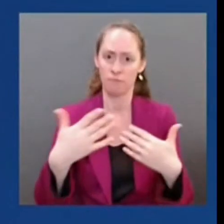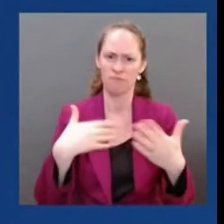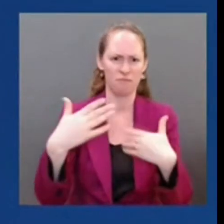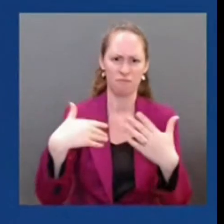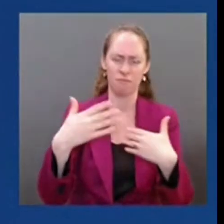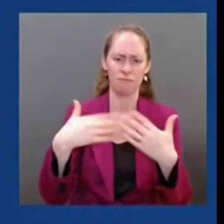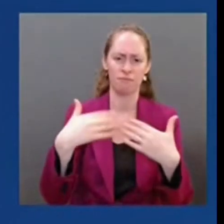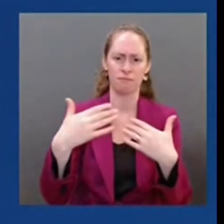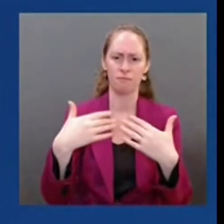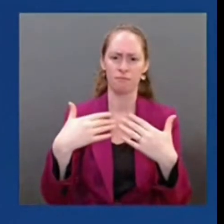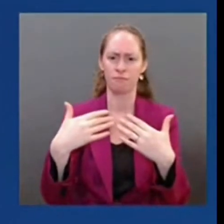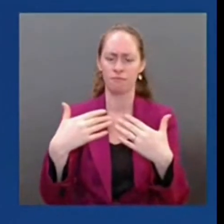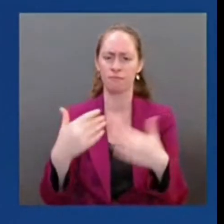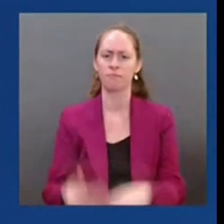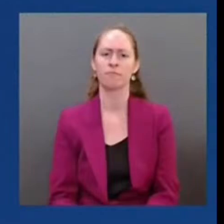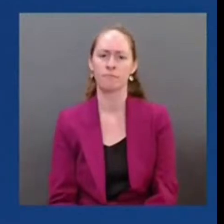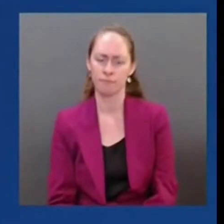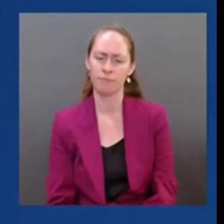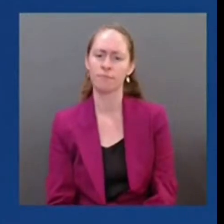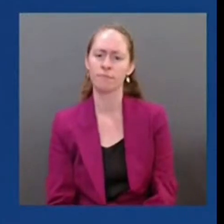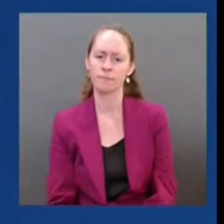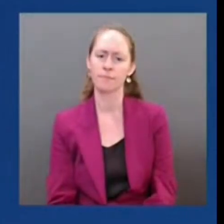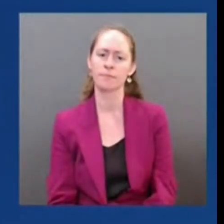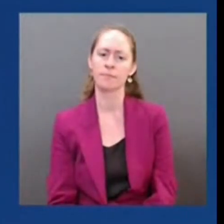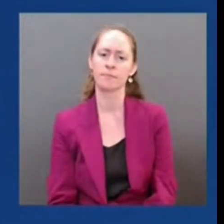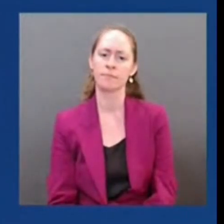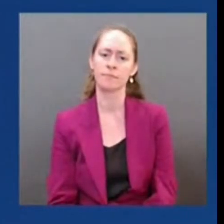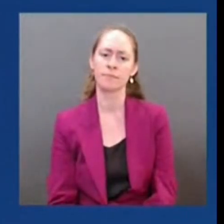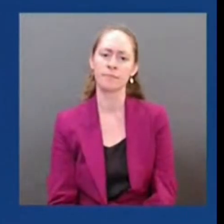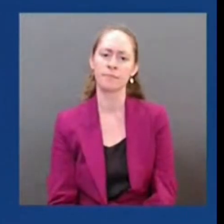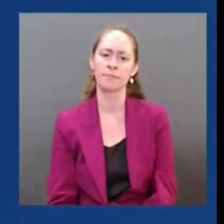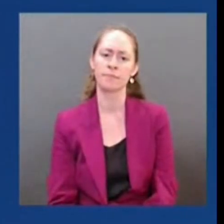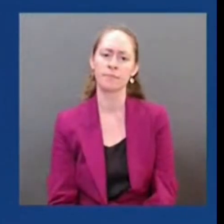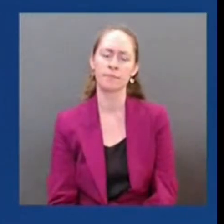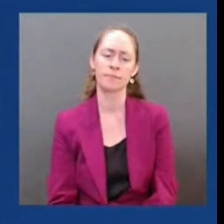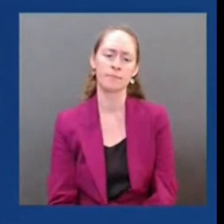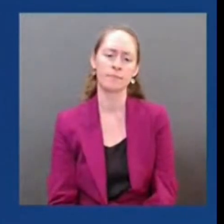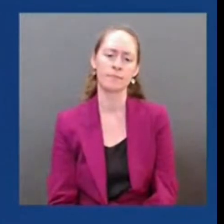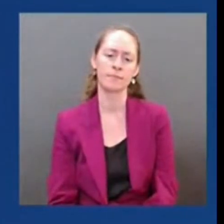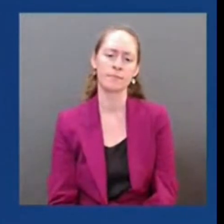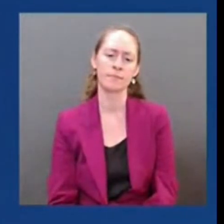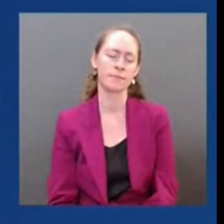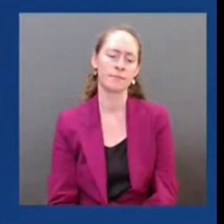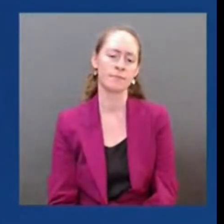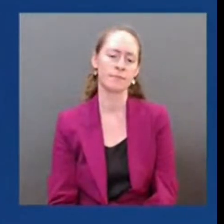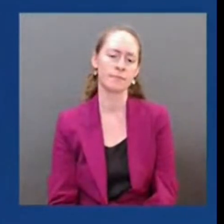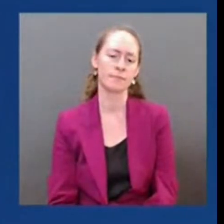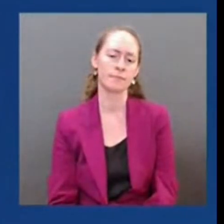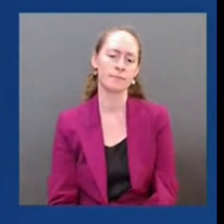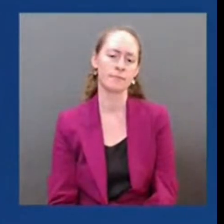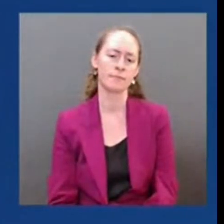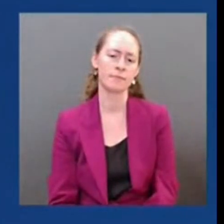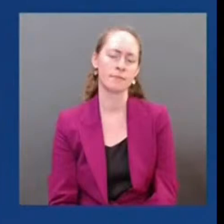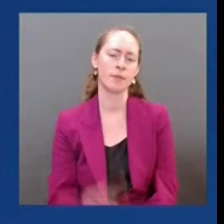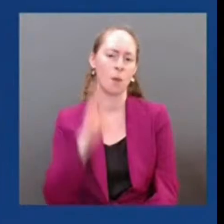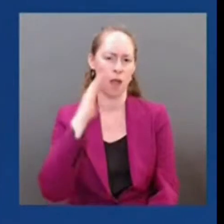REGARDLESS OF MANUFACTURER OR IS THE THINKING THAT IT WOULD CONFUSE OR POTENTIALLY CONFUSE